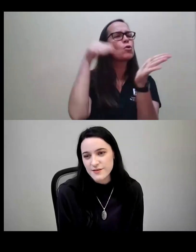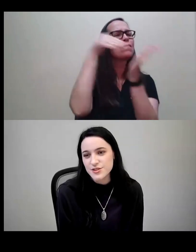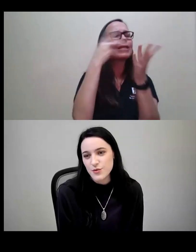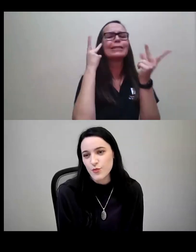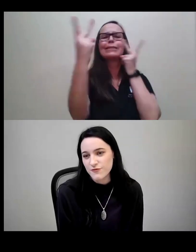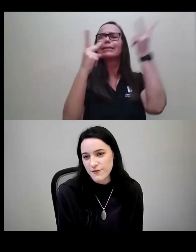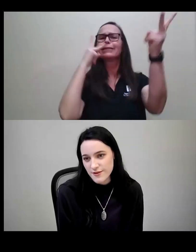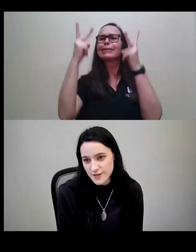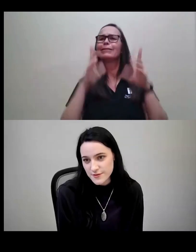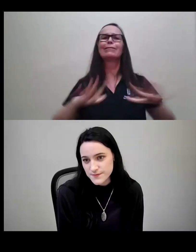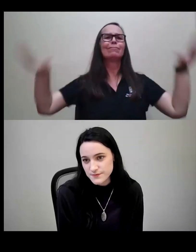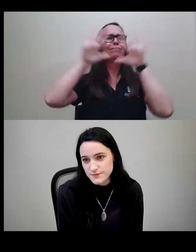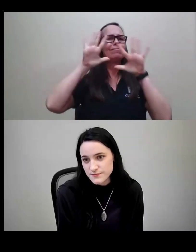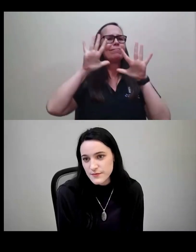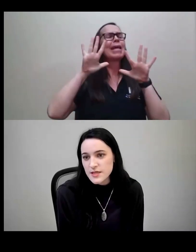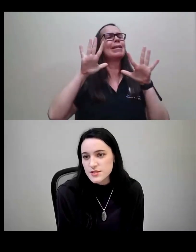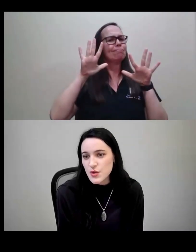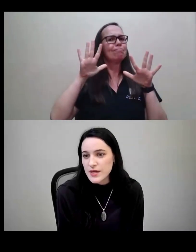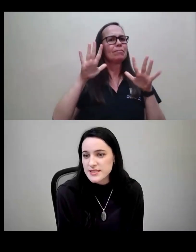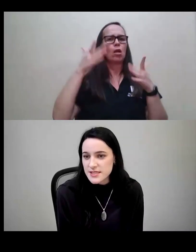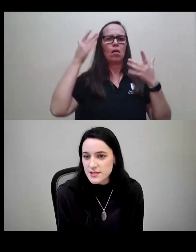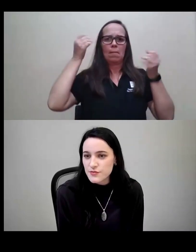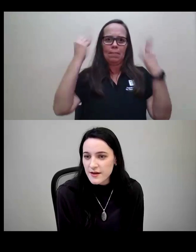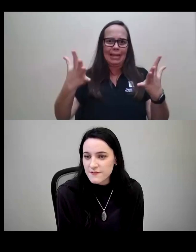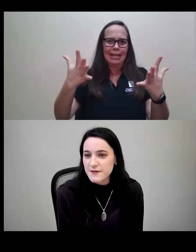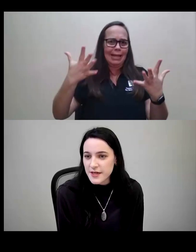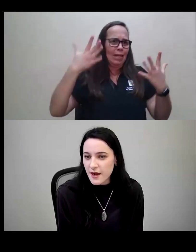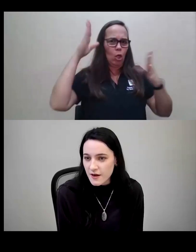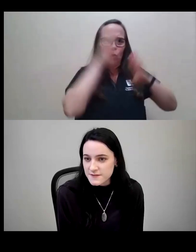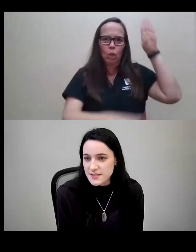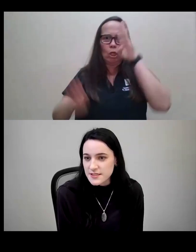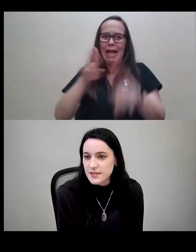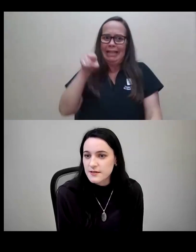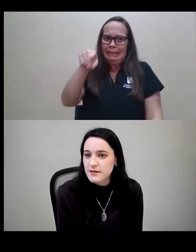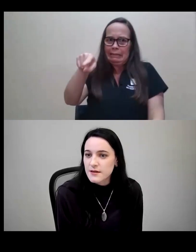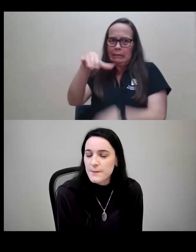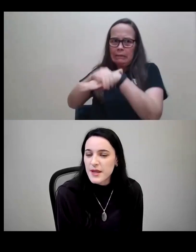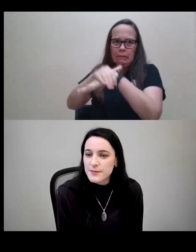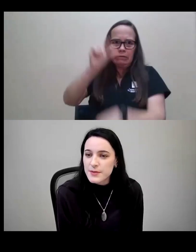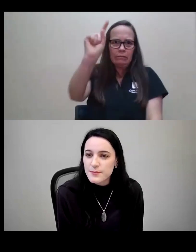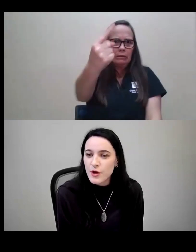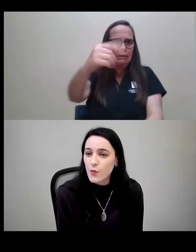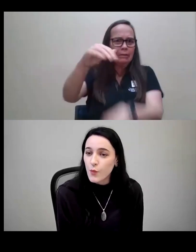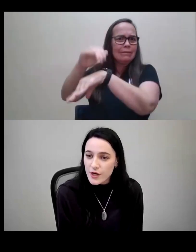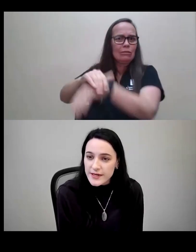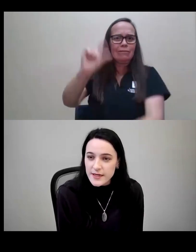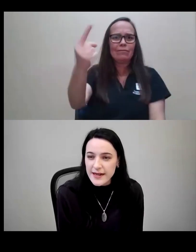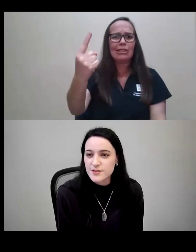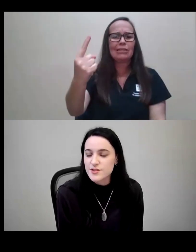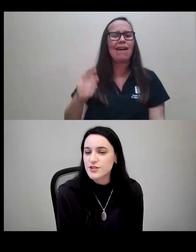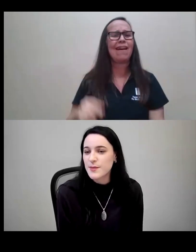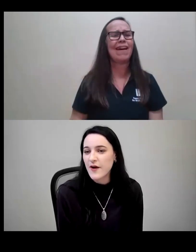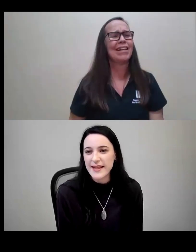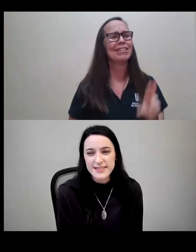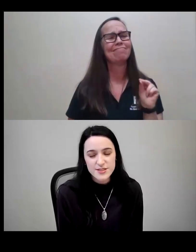the English will follow. So, I see it around very often. Many people are worried and concerned about